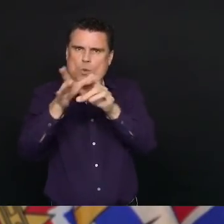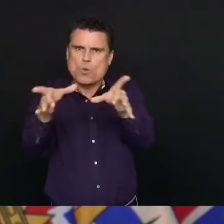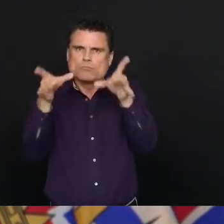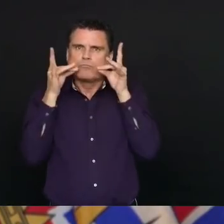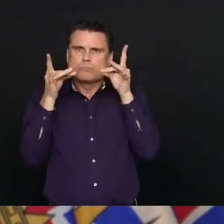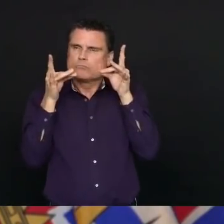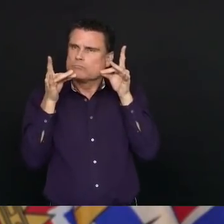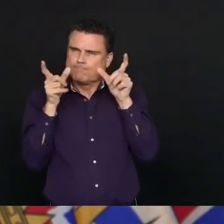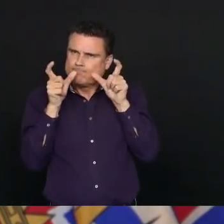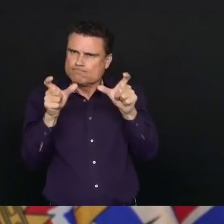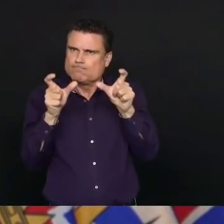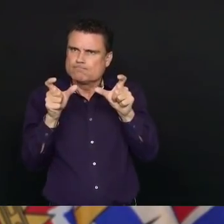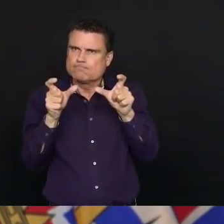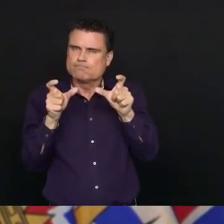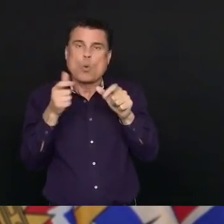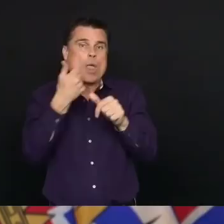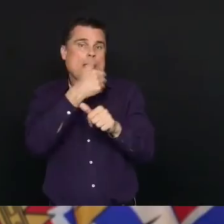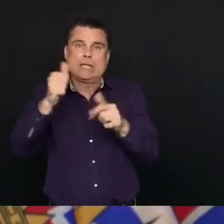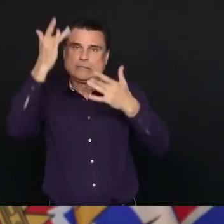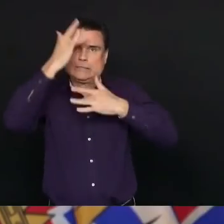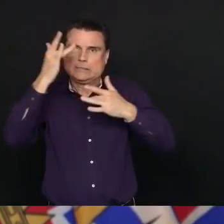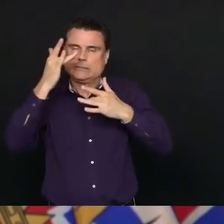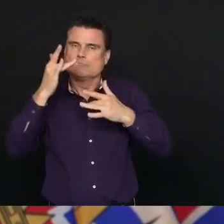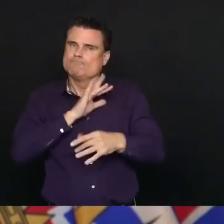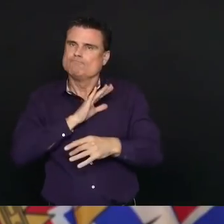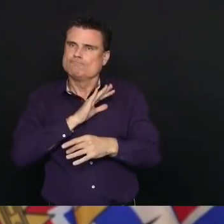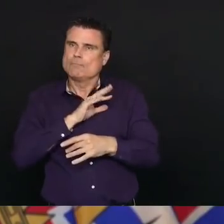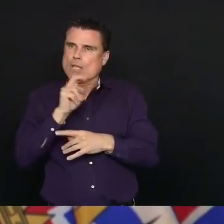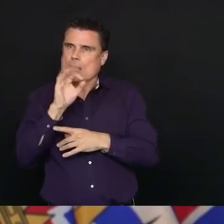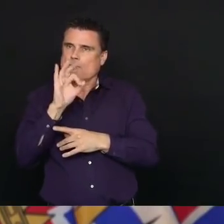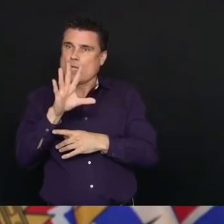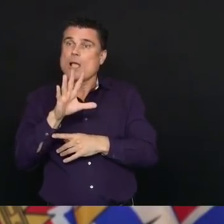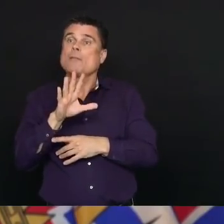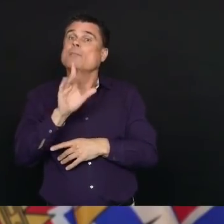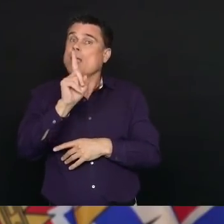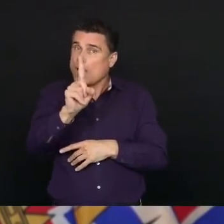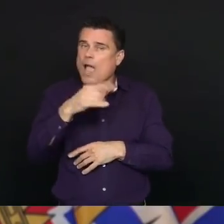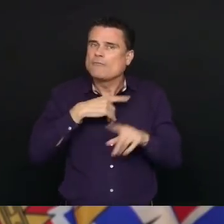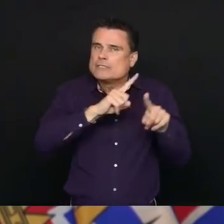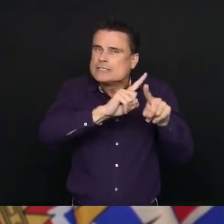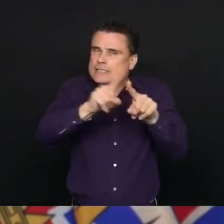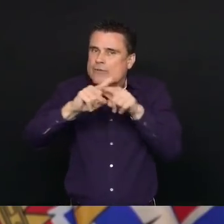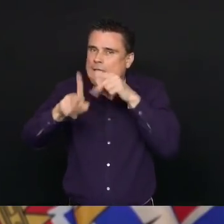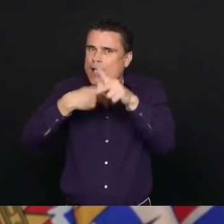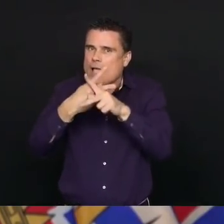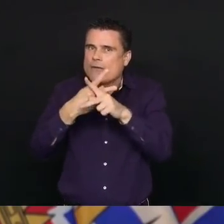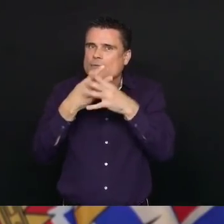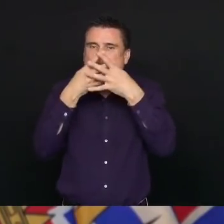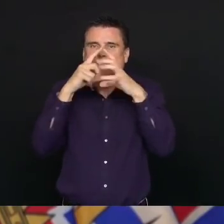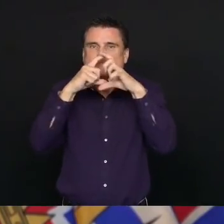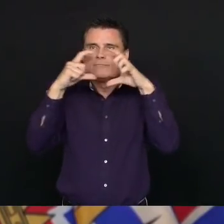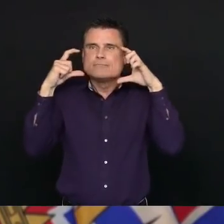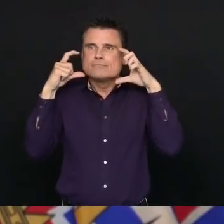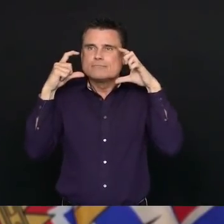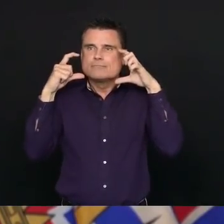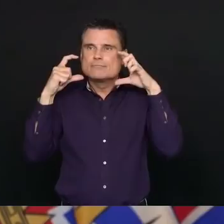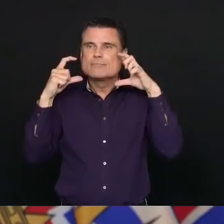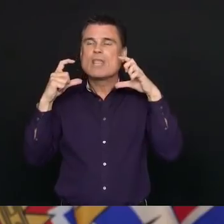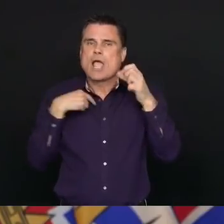% of particles above 5 .m. There are number of them available. There are many different types in the medical variety that we need has to